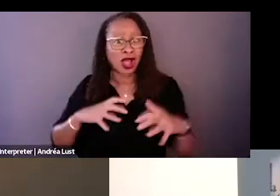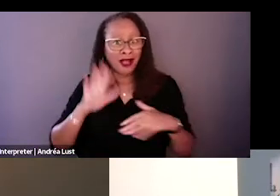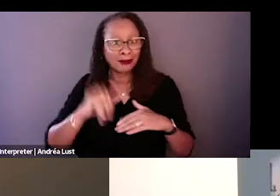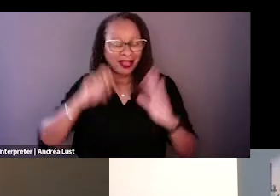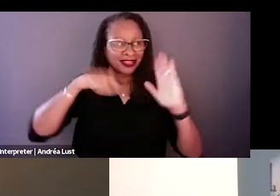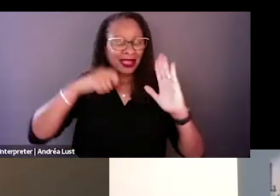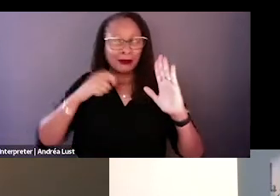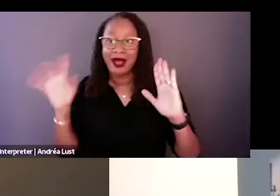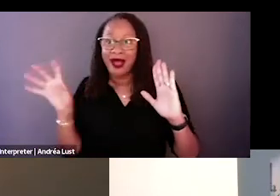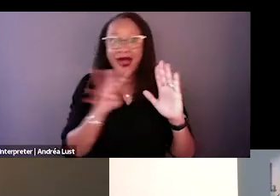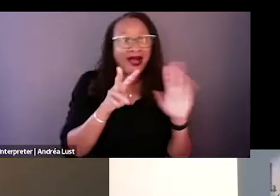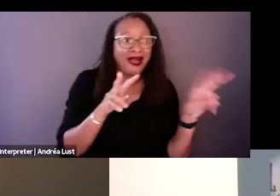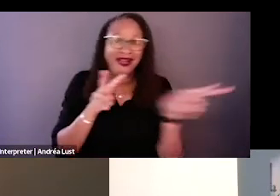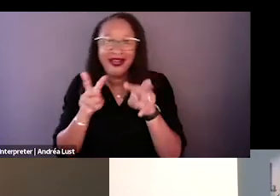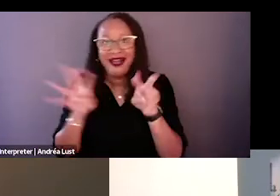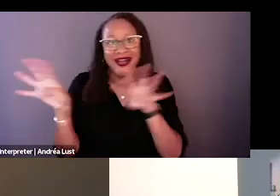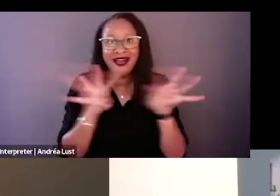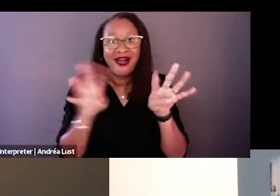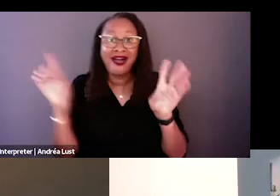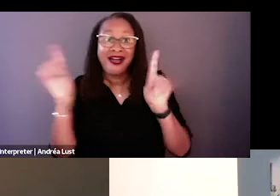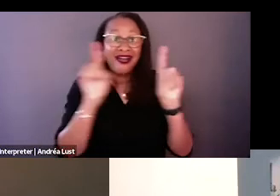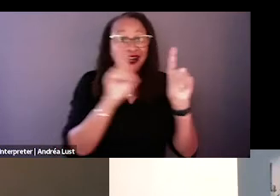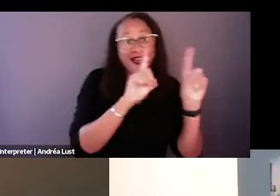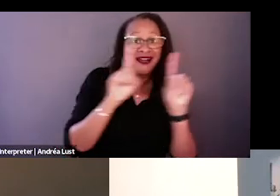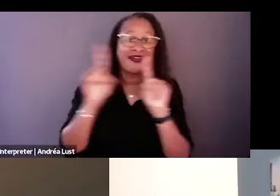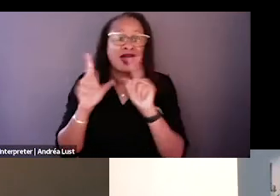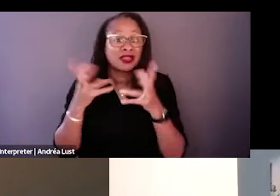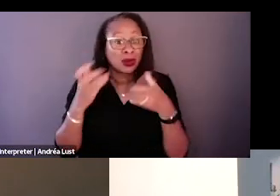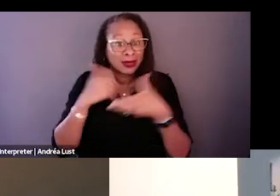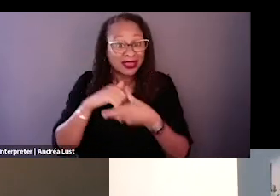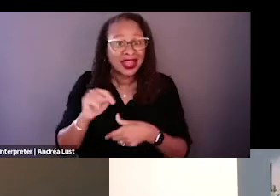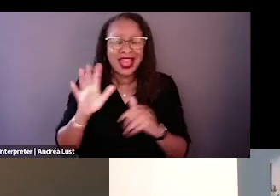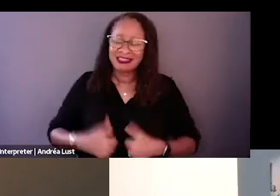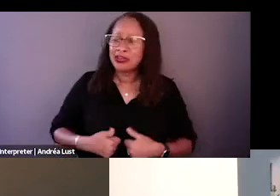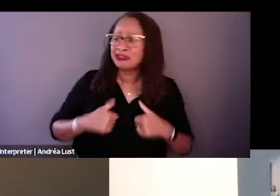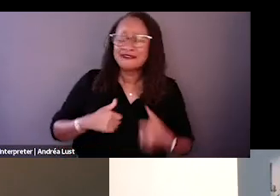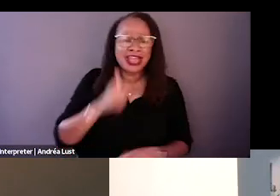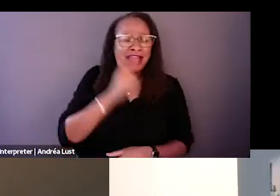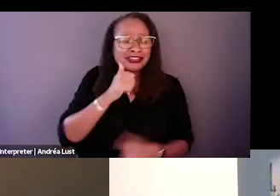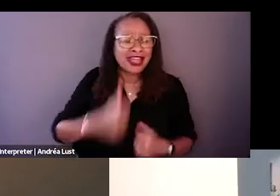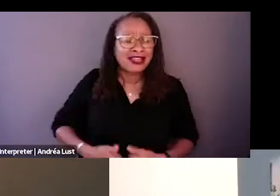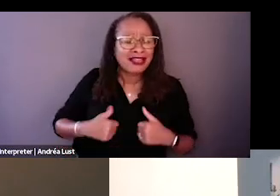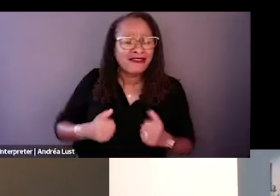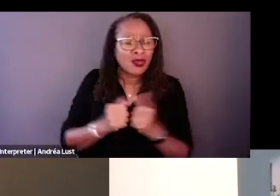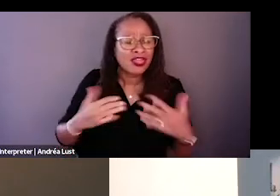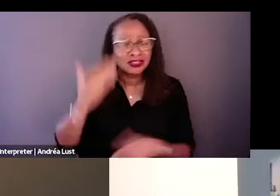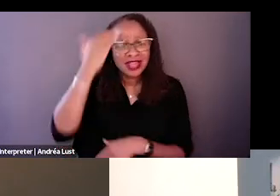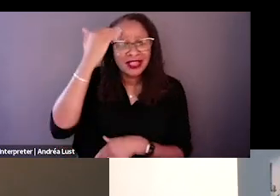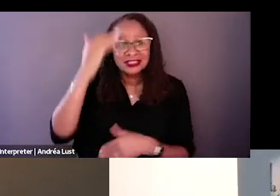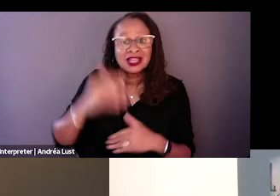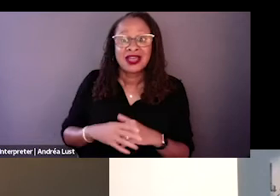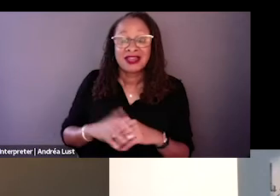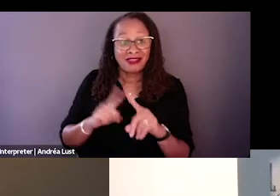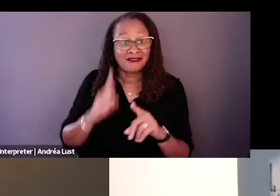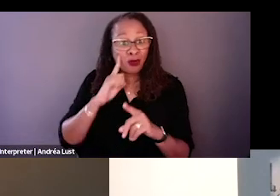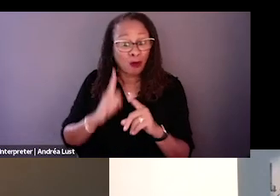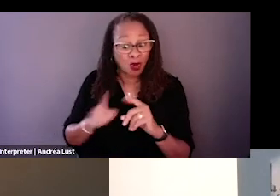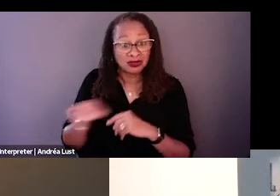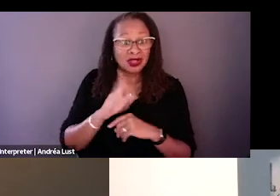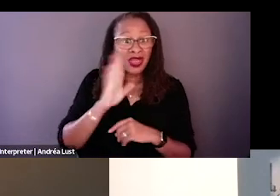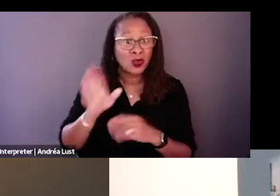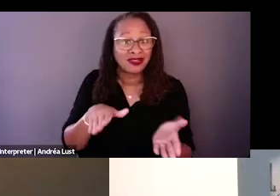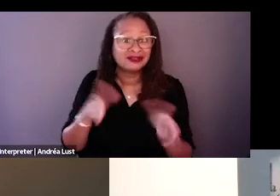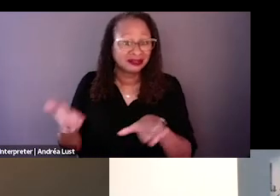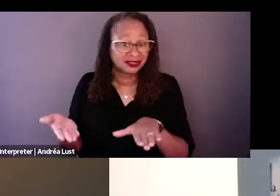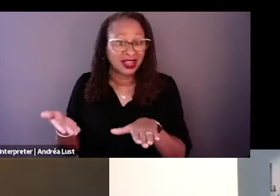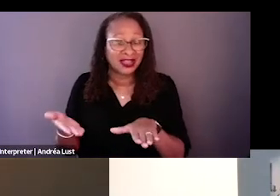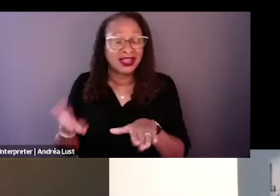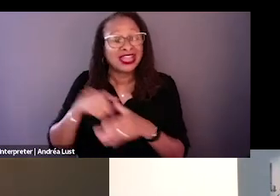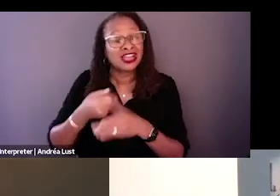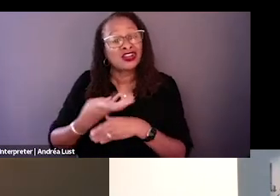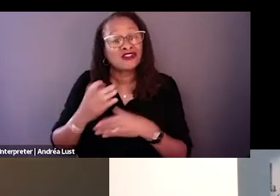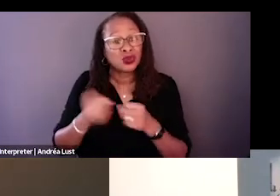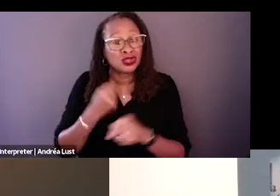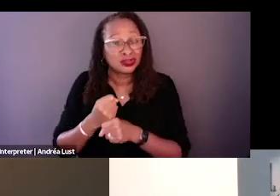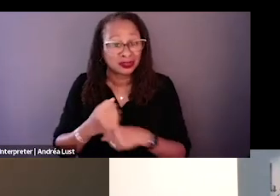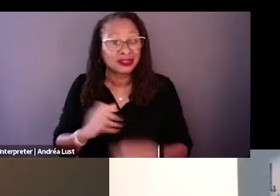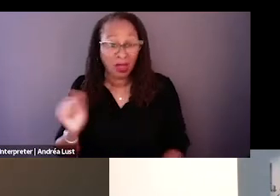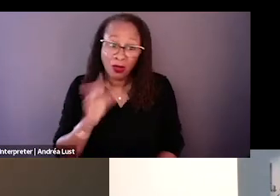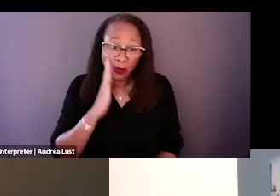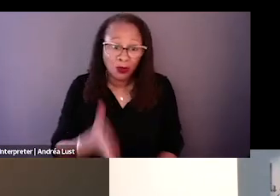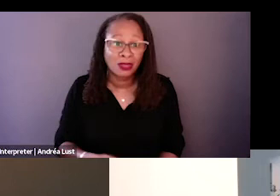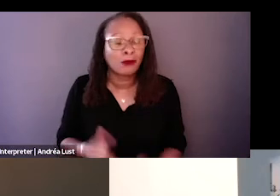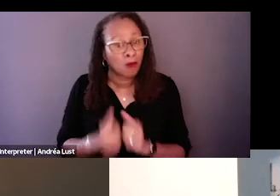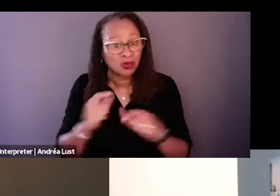Of course, you can't, so -- they are in that sense, trapped in their past, and we are powerless to